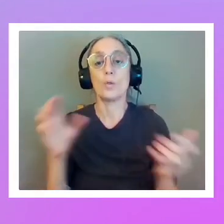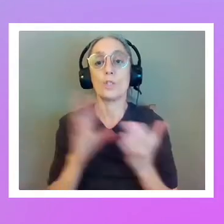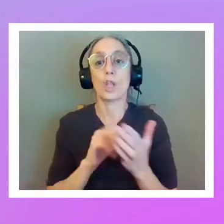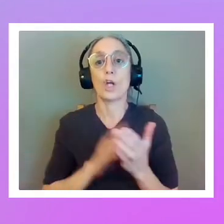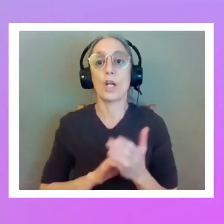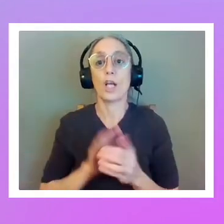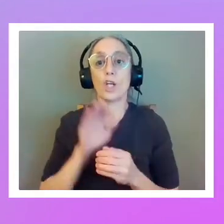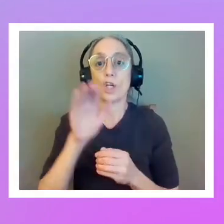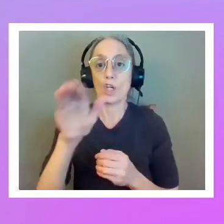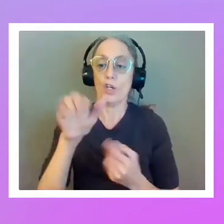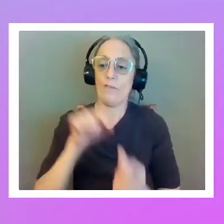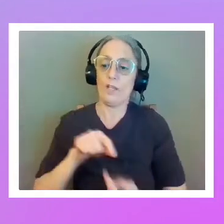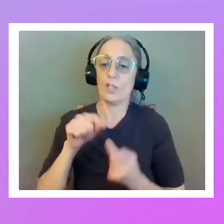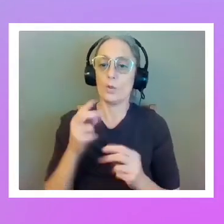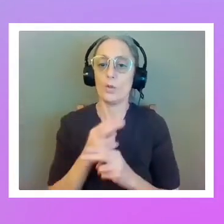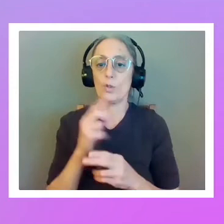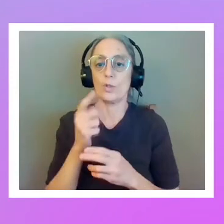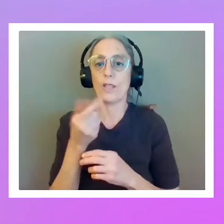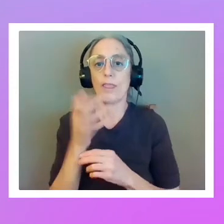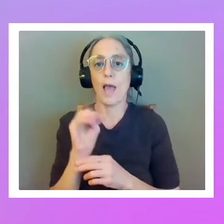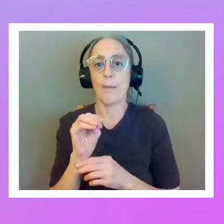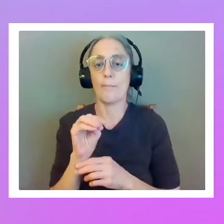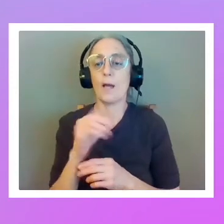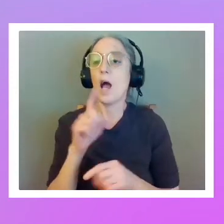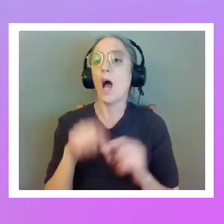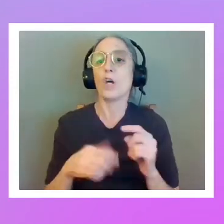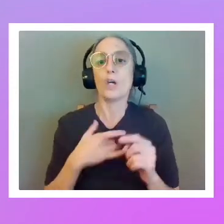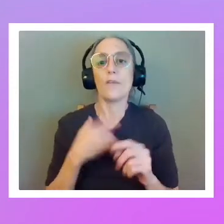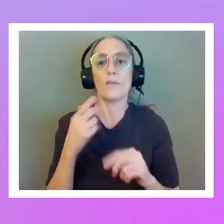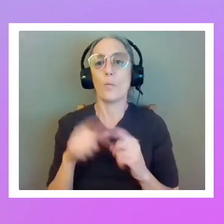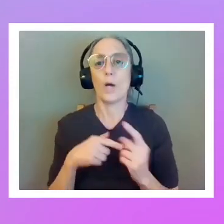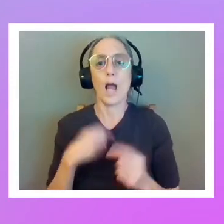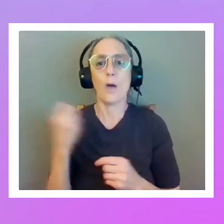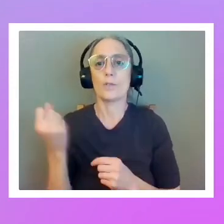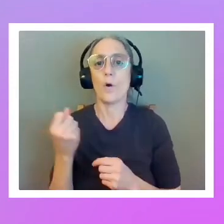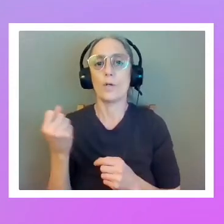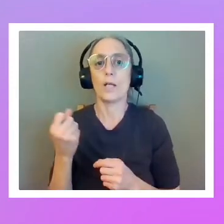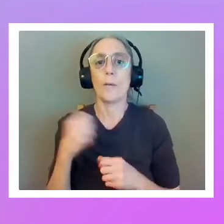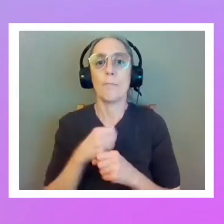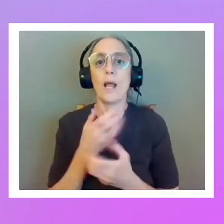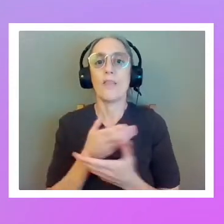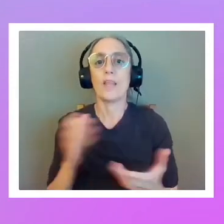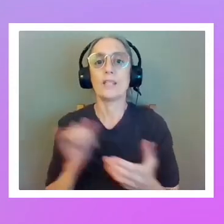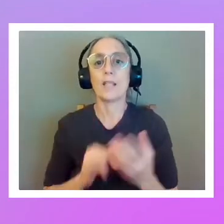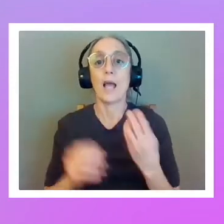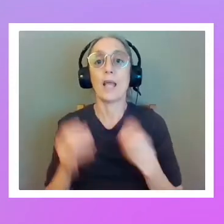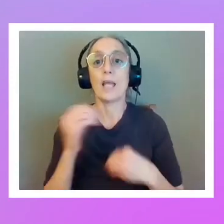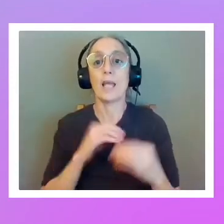I couldn't feel what I was holding, which made things like eating a banana particularly difficult.